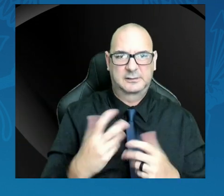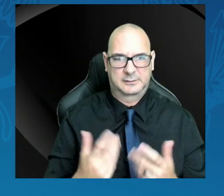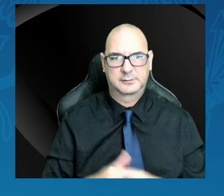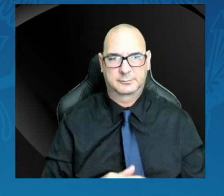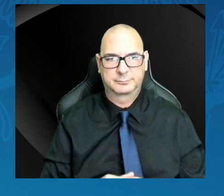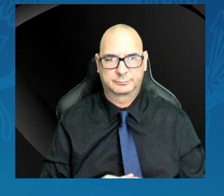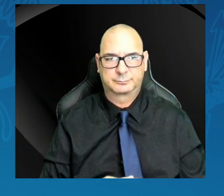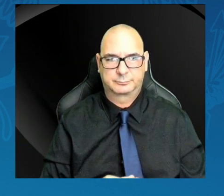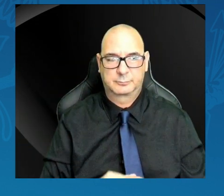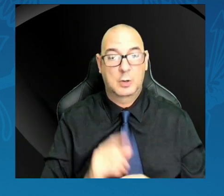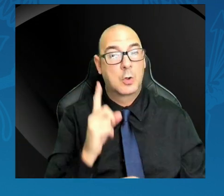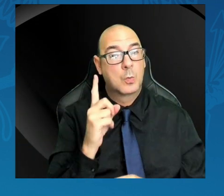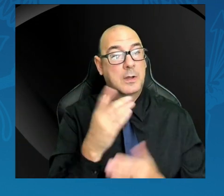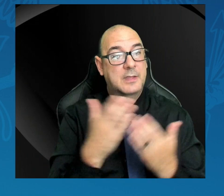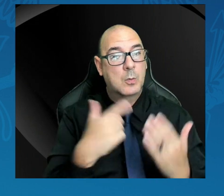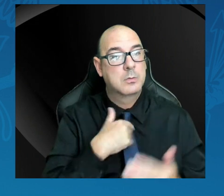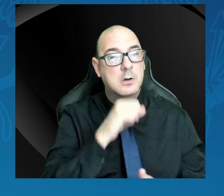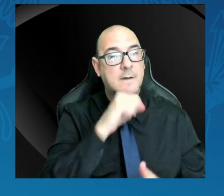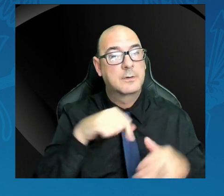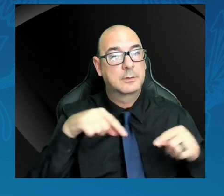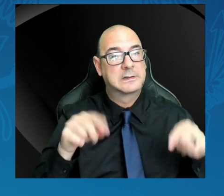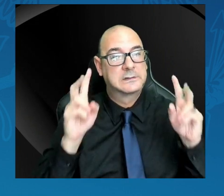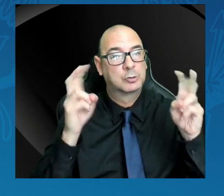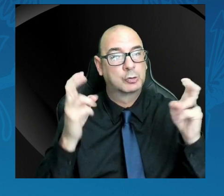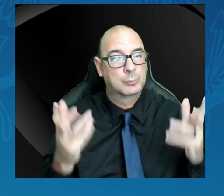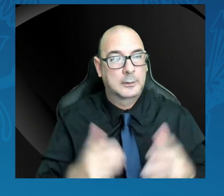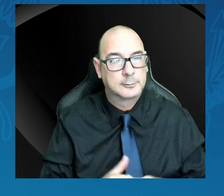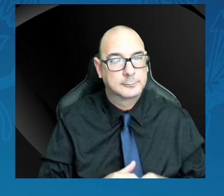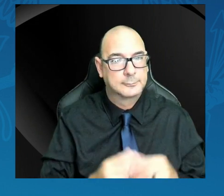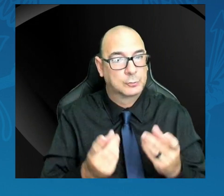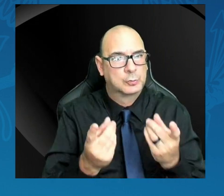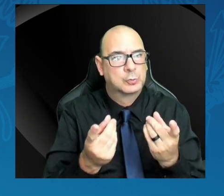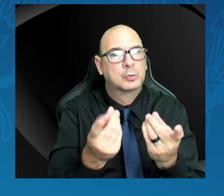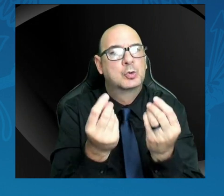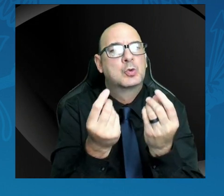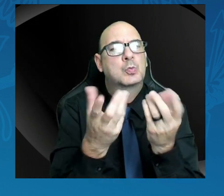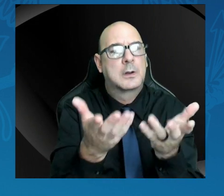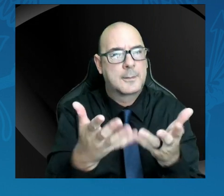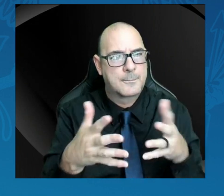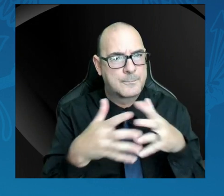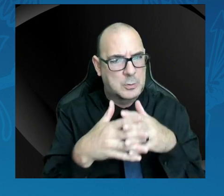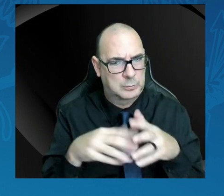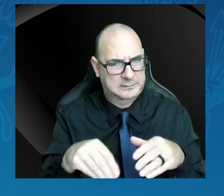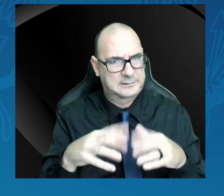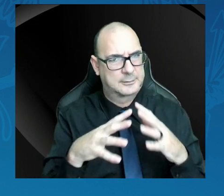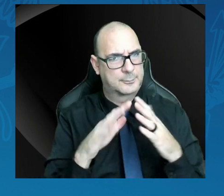and what you all are doing here in this community. Is it is about an investment in the future,